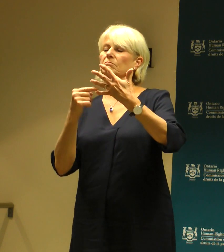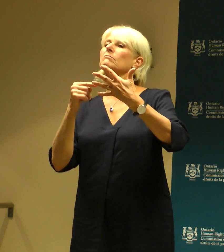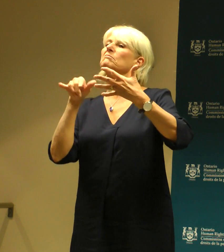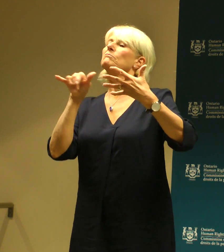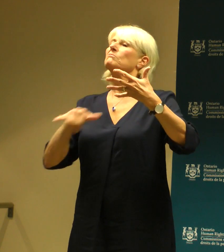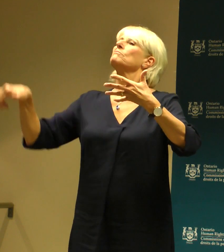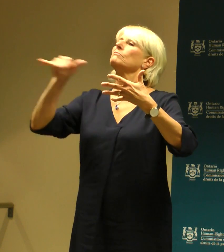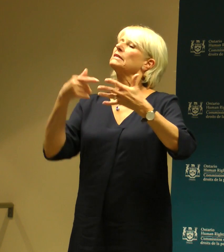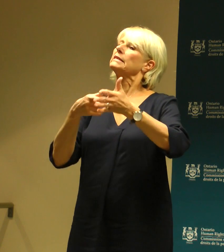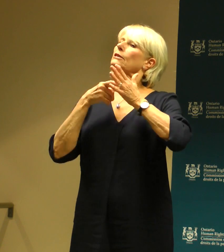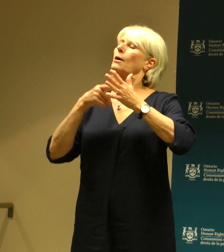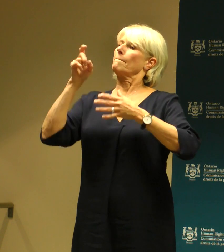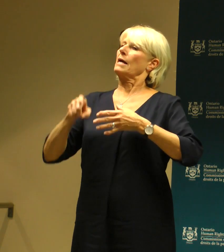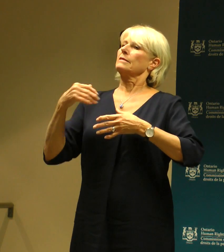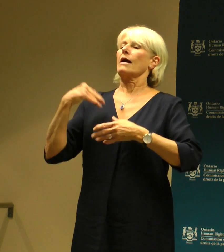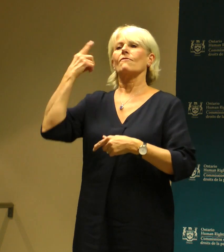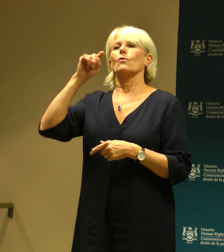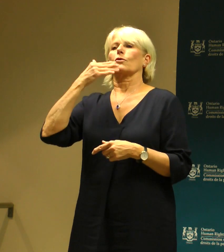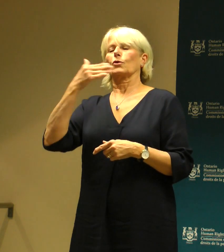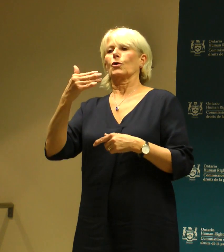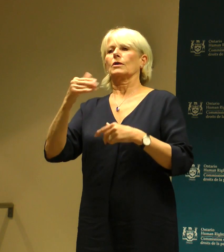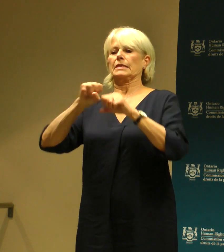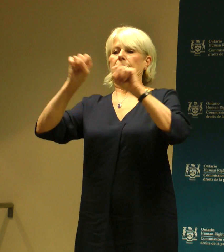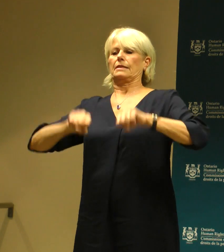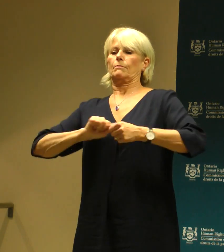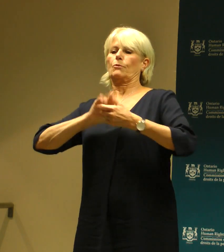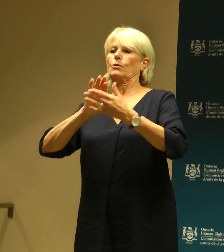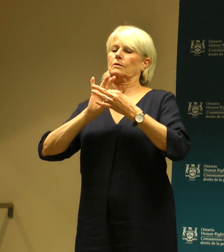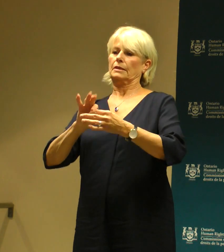essential to an effective and systematic approach to teaching reading.